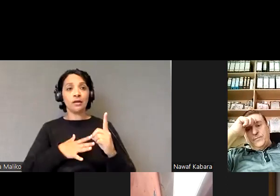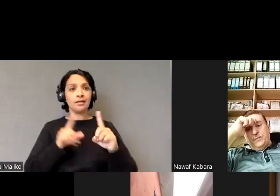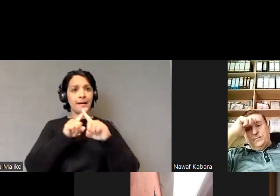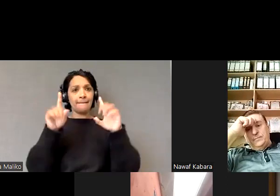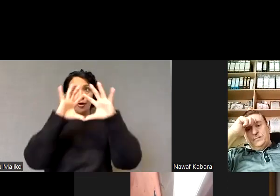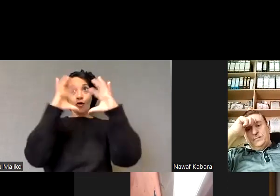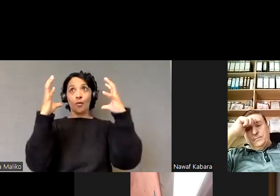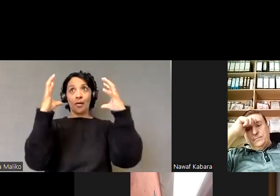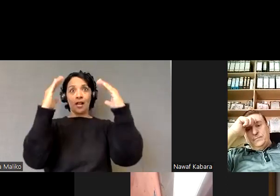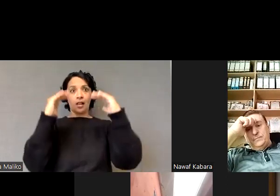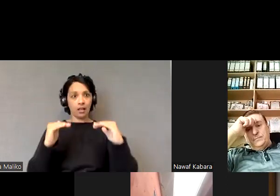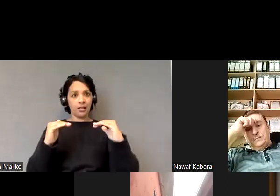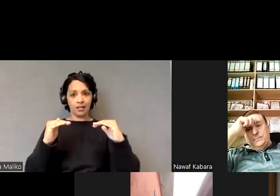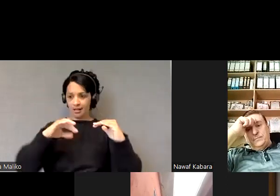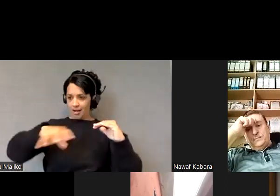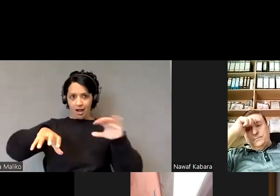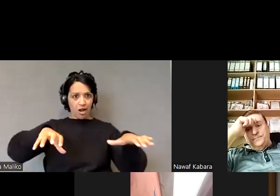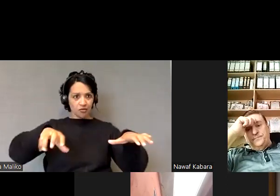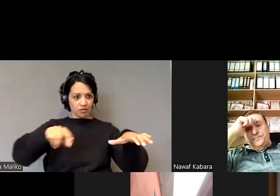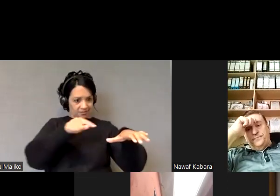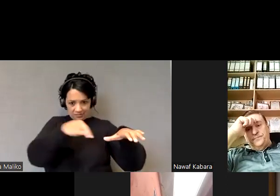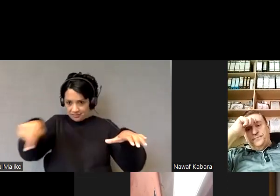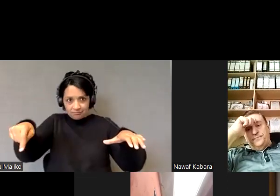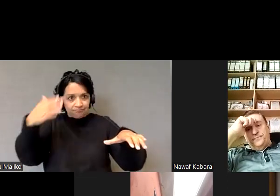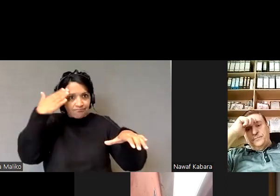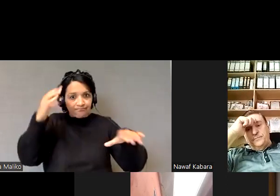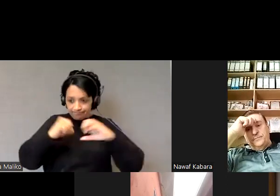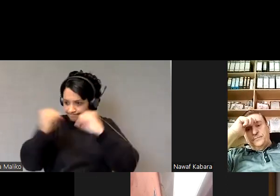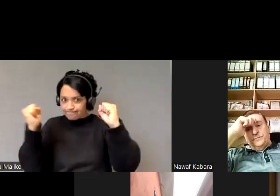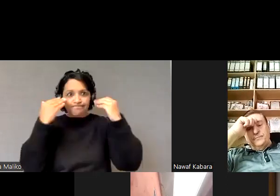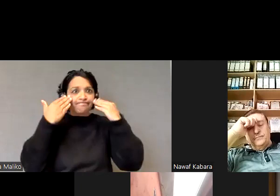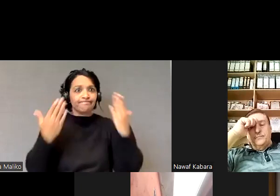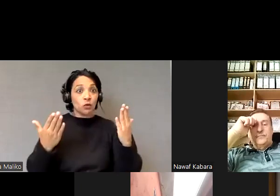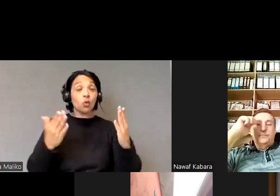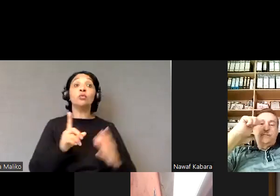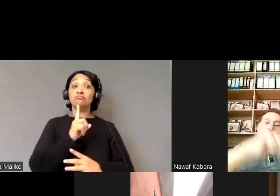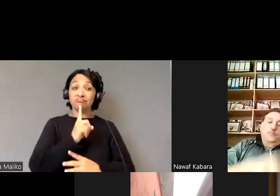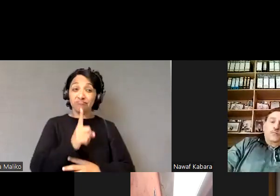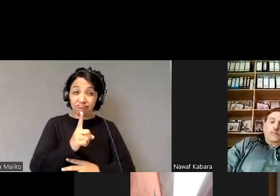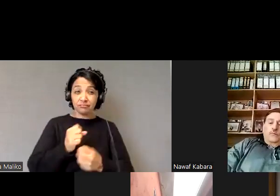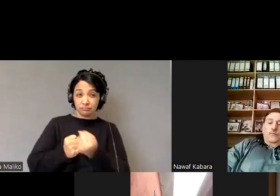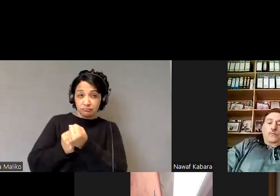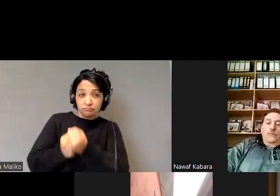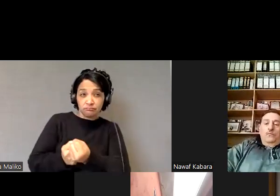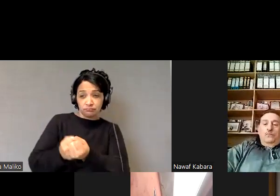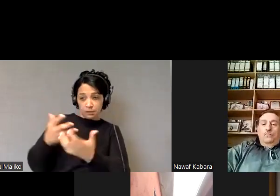we simply do not know if persons with disabilities are included in aid or if there are spefbs.